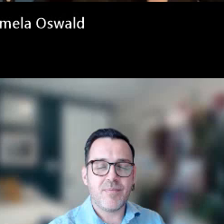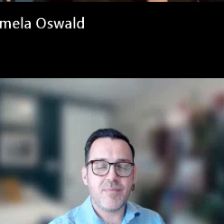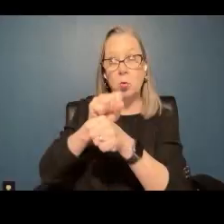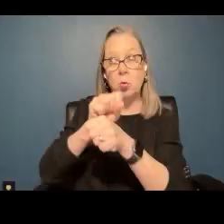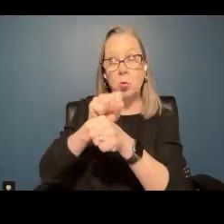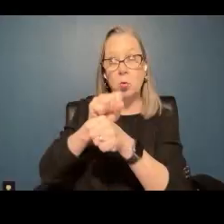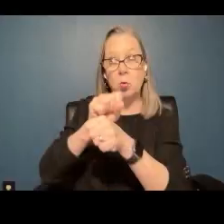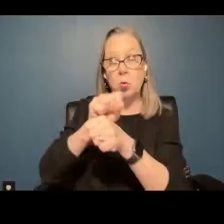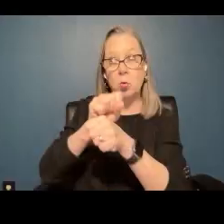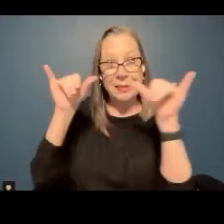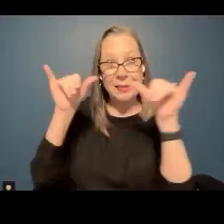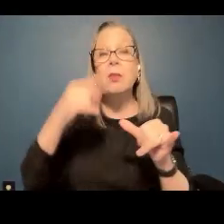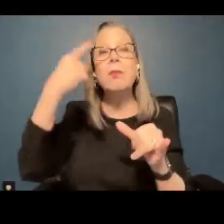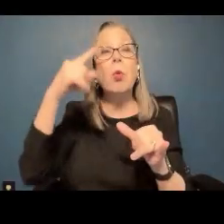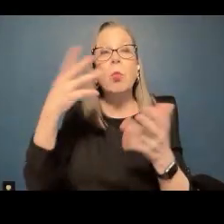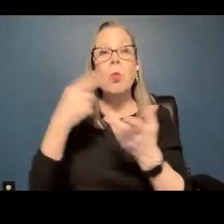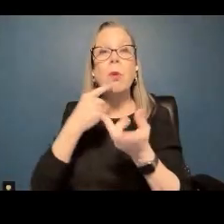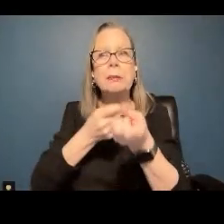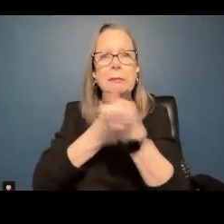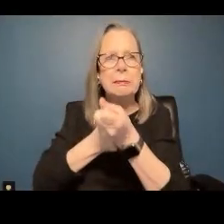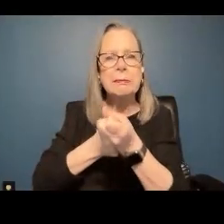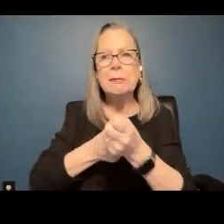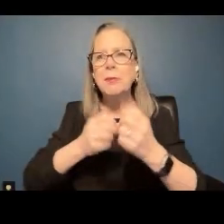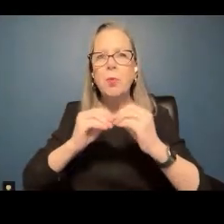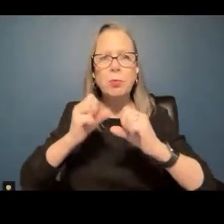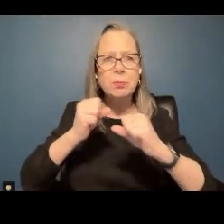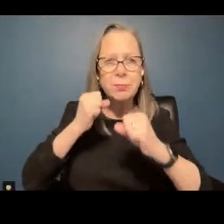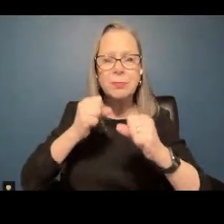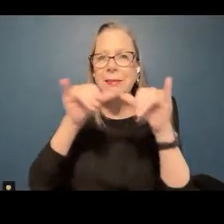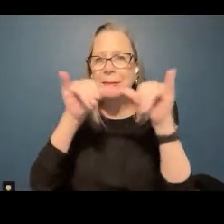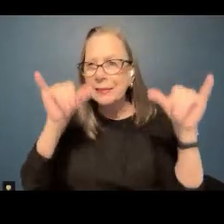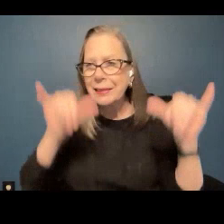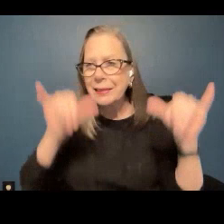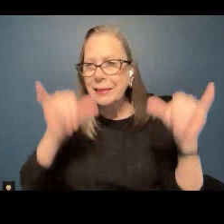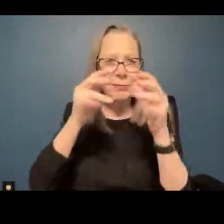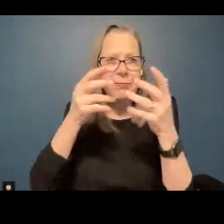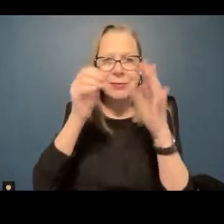and support the recruitment, development and the retention of the direct care workforce. Can I have the next slide please?